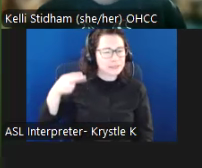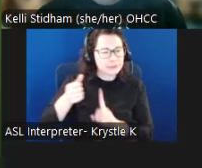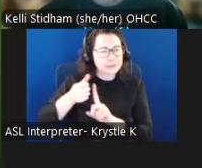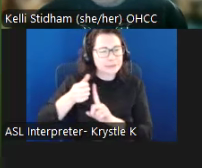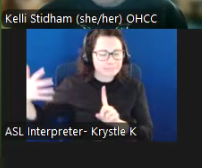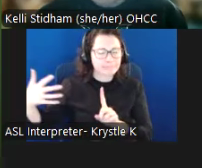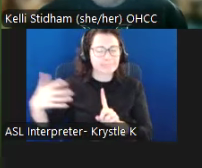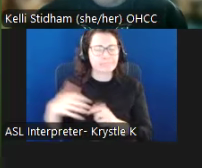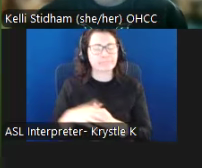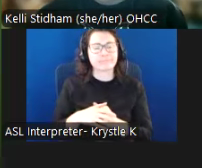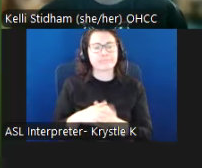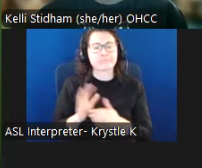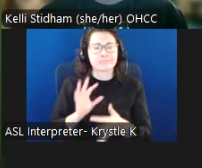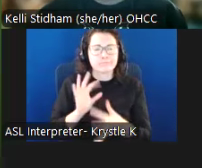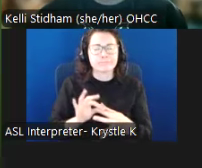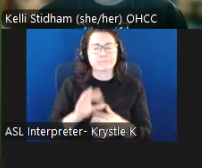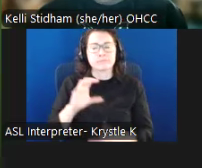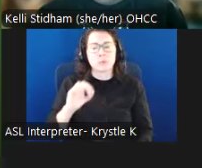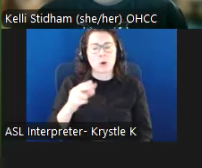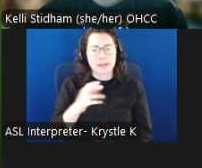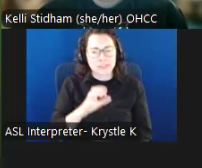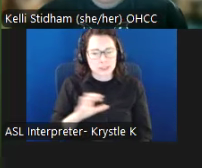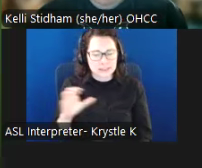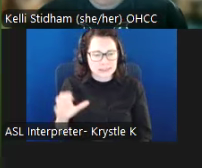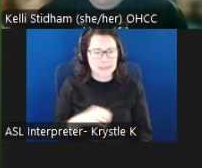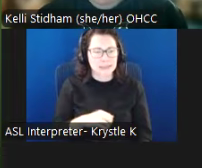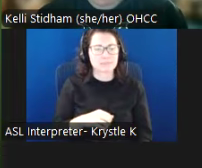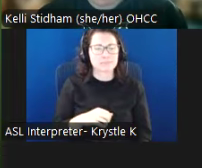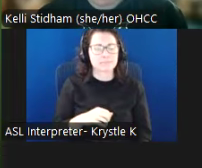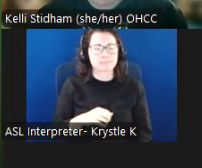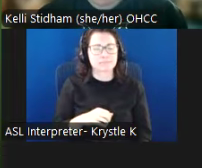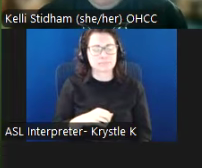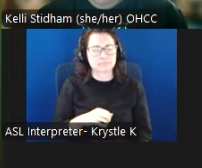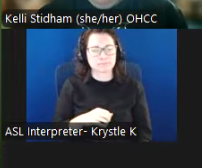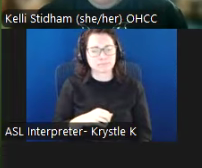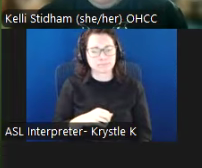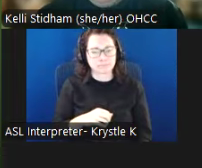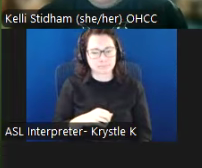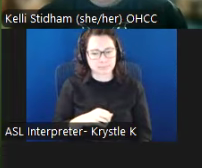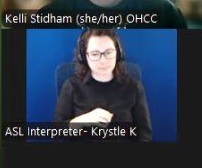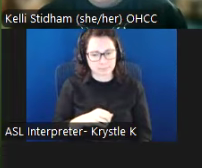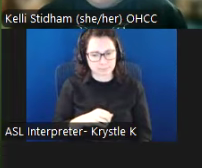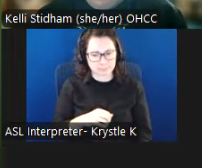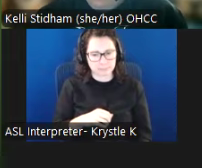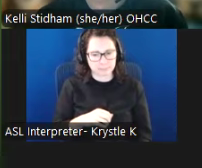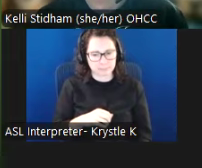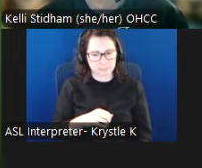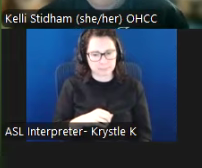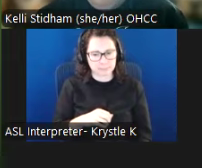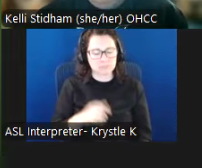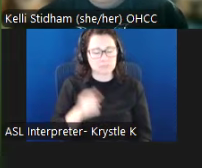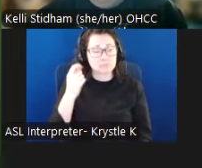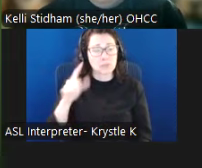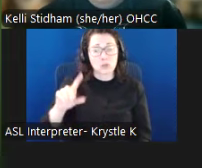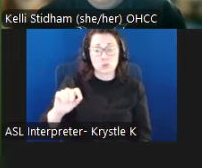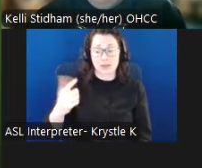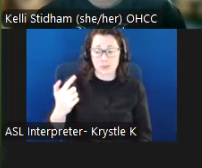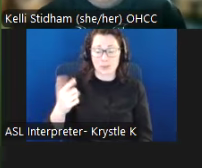uh regarding Oregon Homecare Commission.